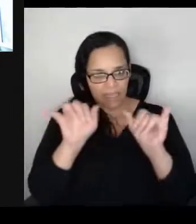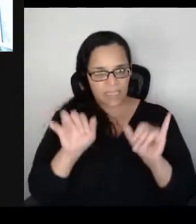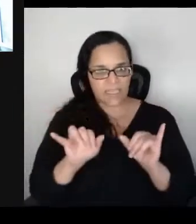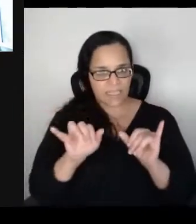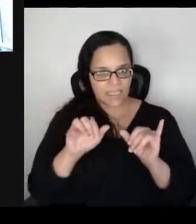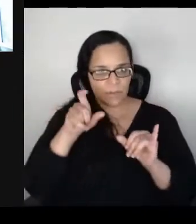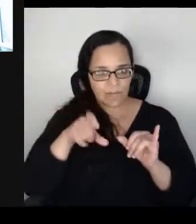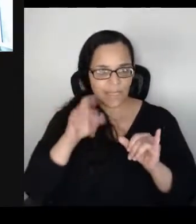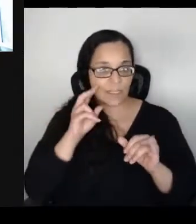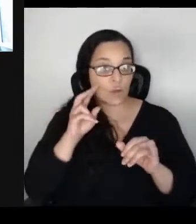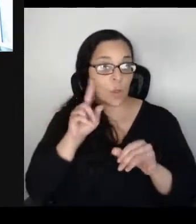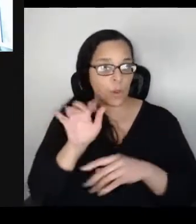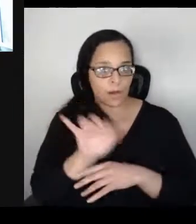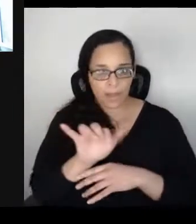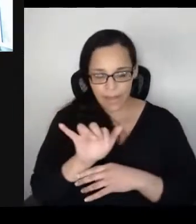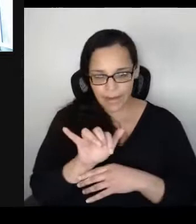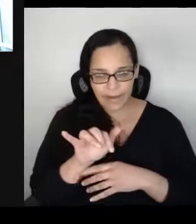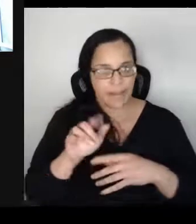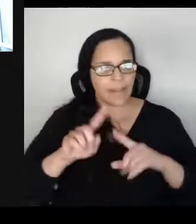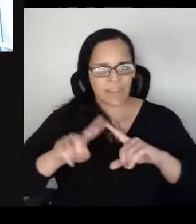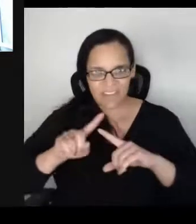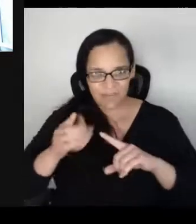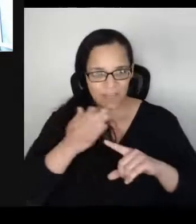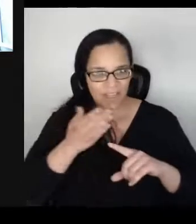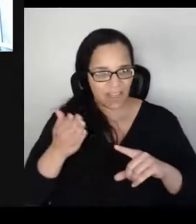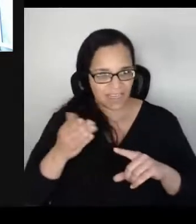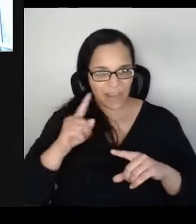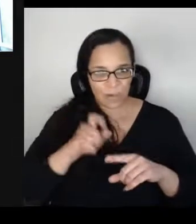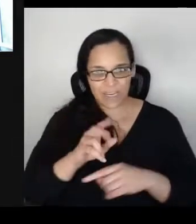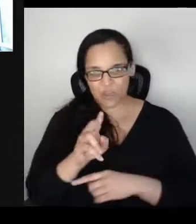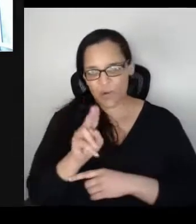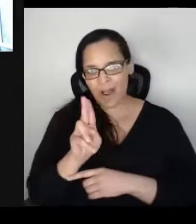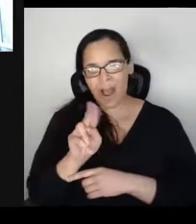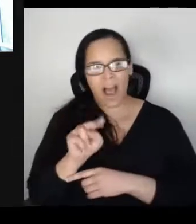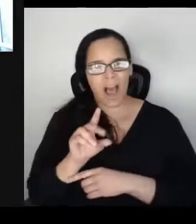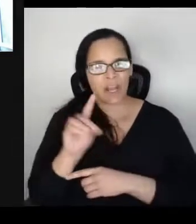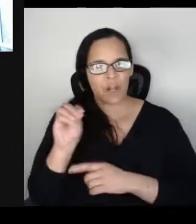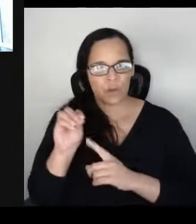What are the things that we need to undo and eradicate,